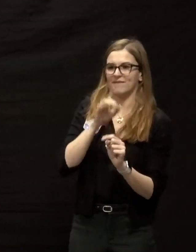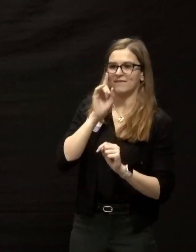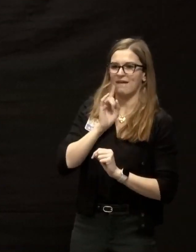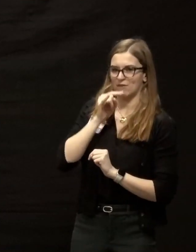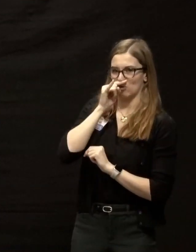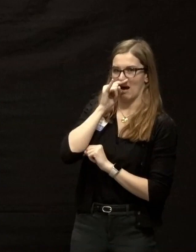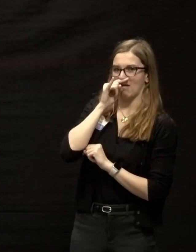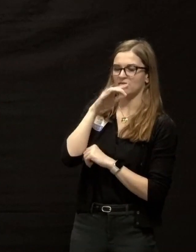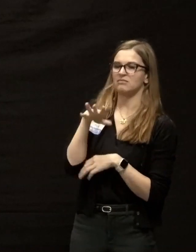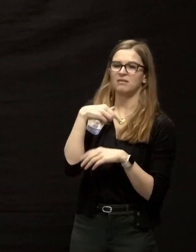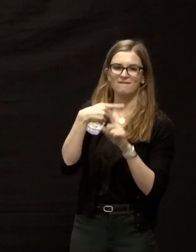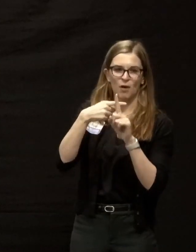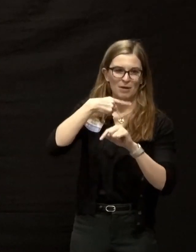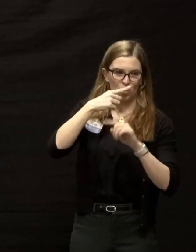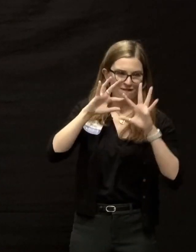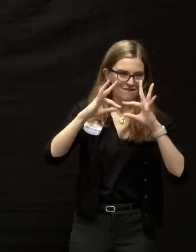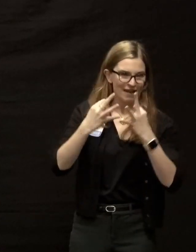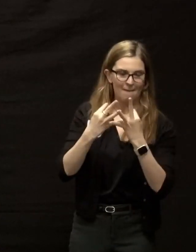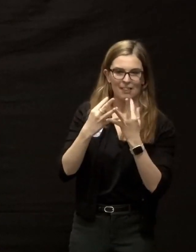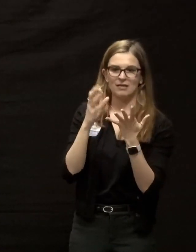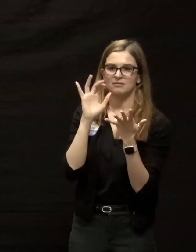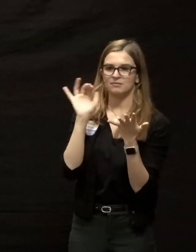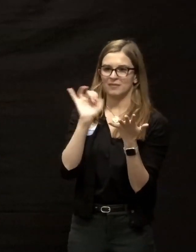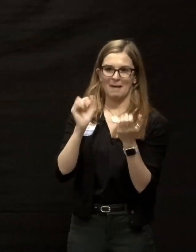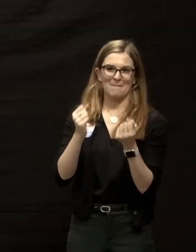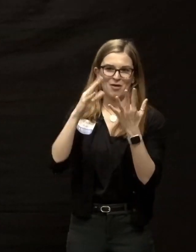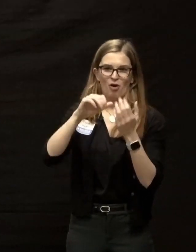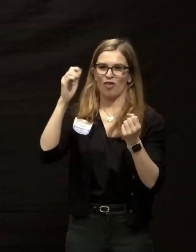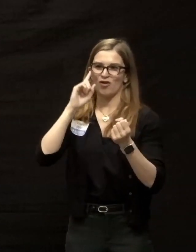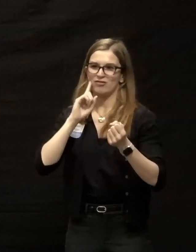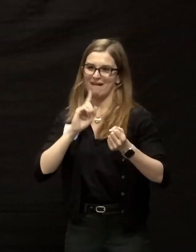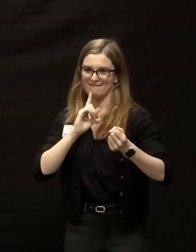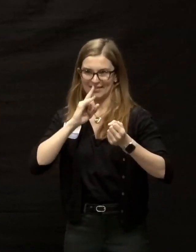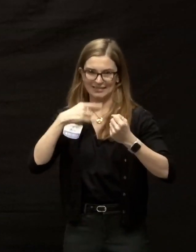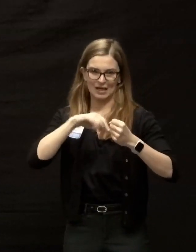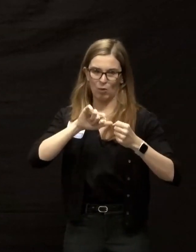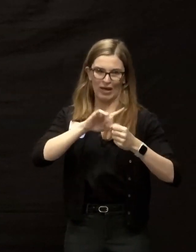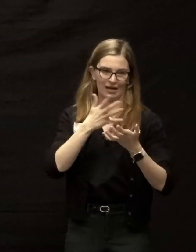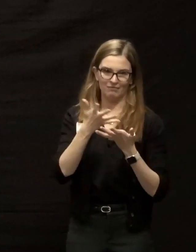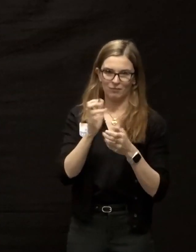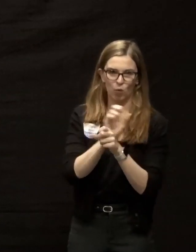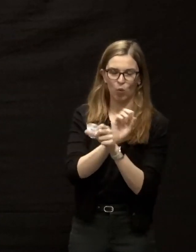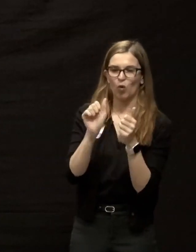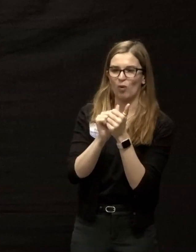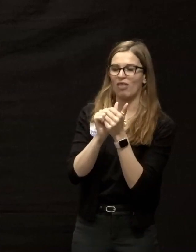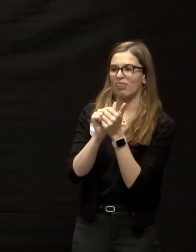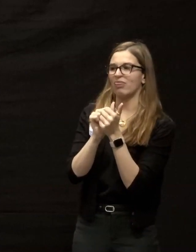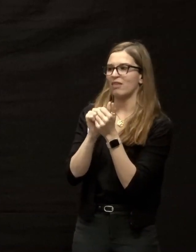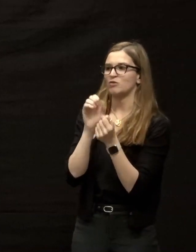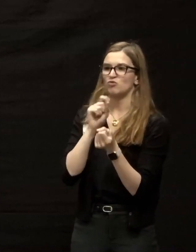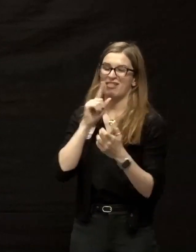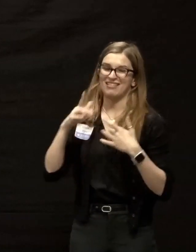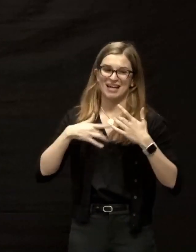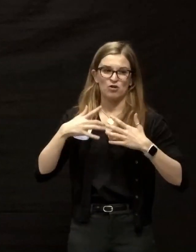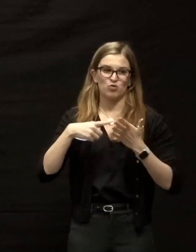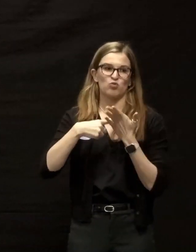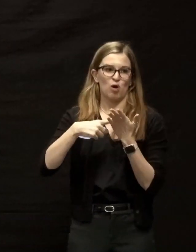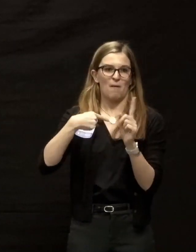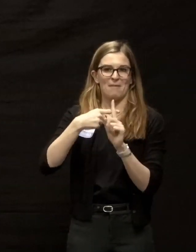their types of experiences, and have a more positive family approach. So that that's something that I work with.